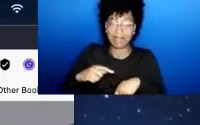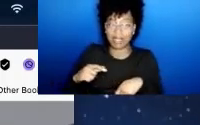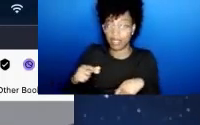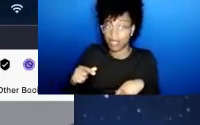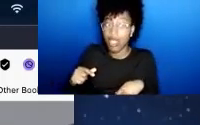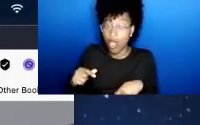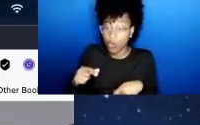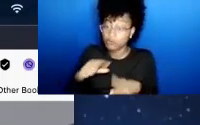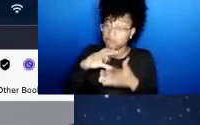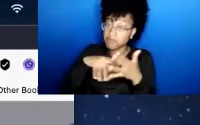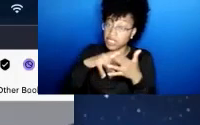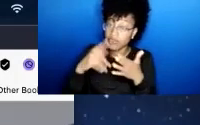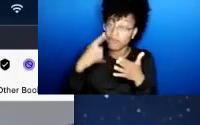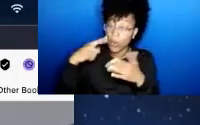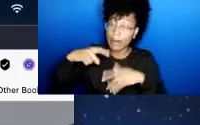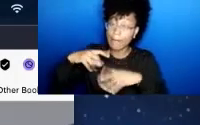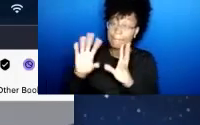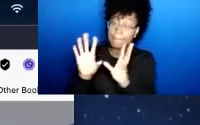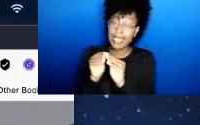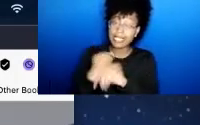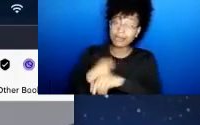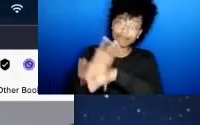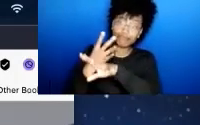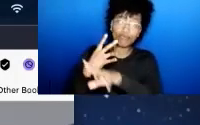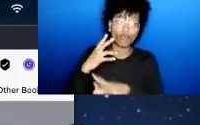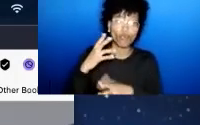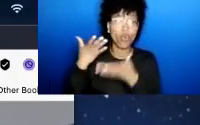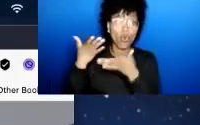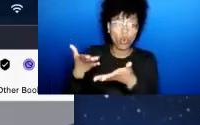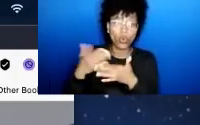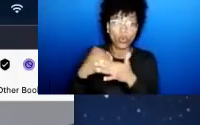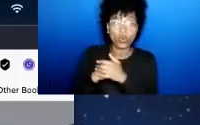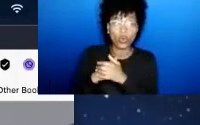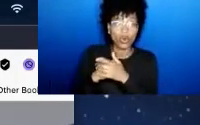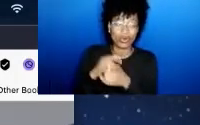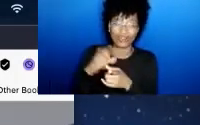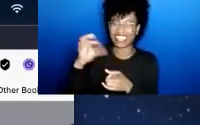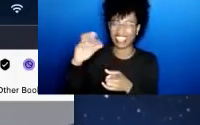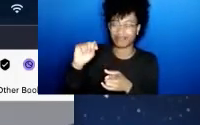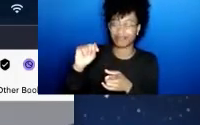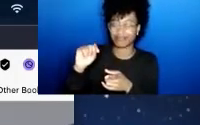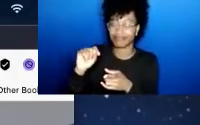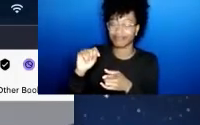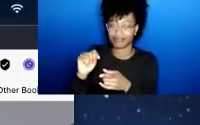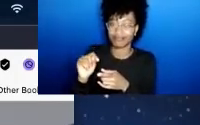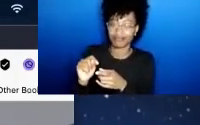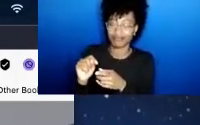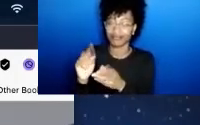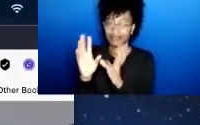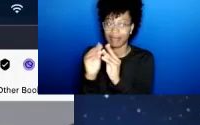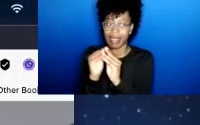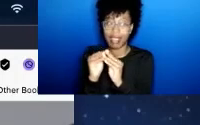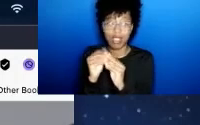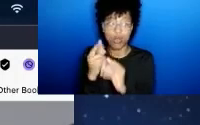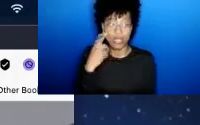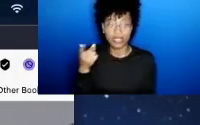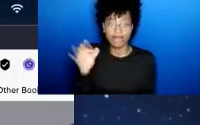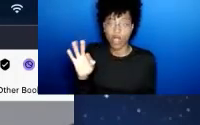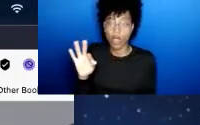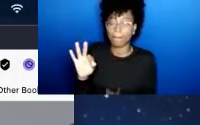06:37:10 And there is a default message here. You can change it as you want.